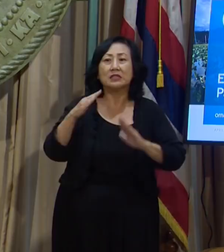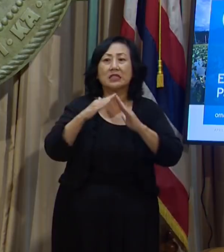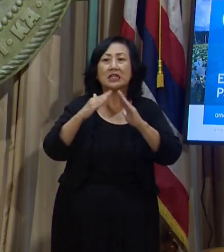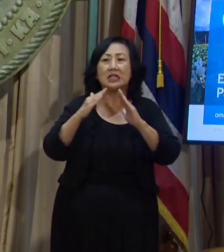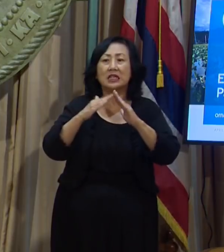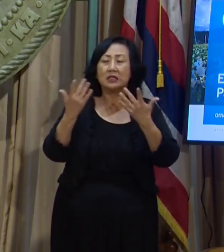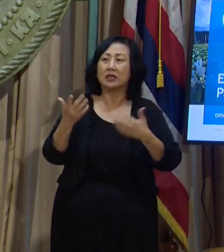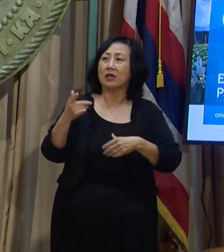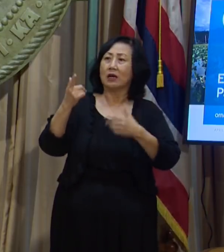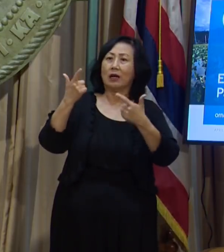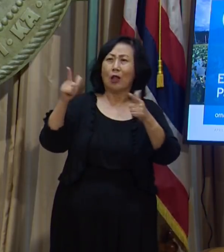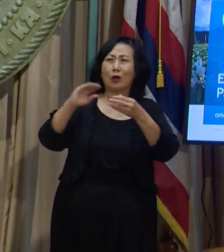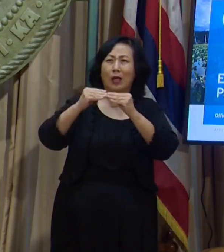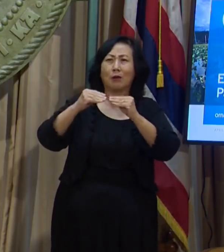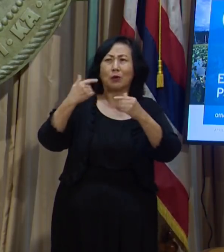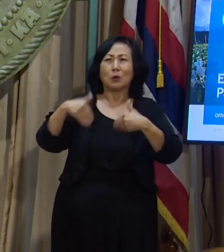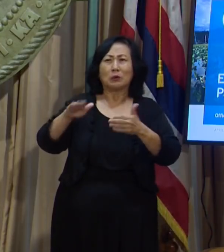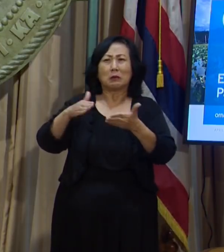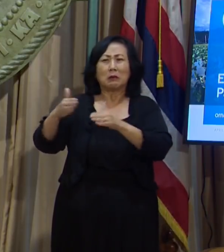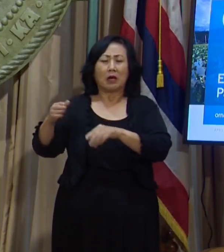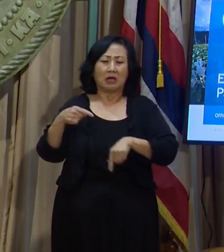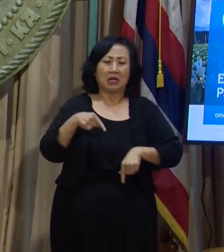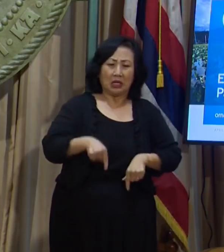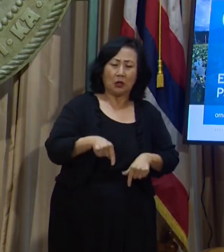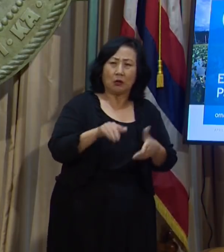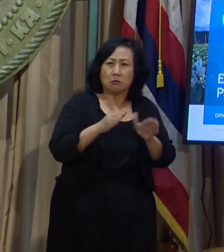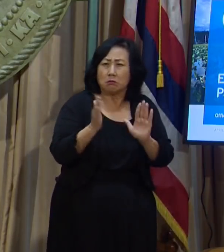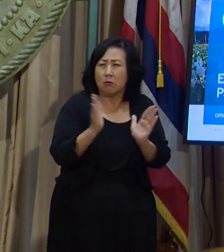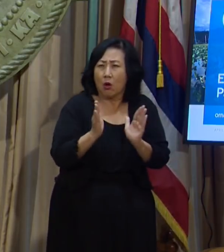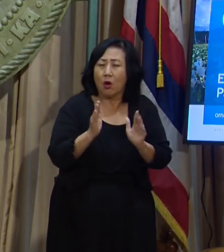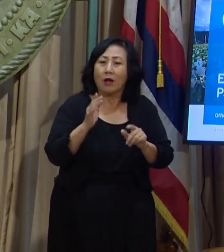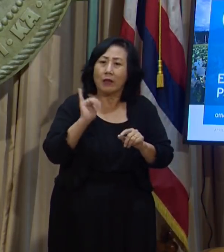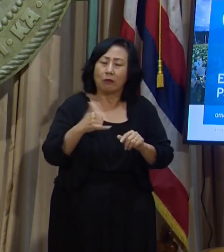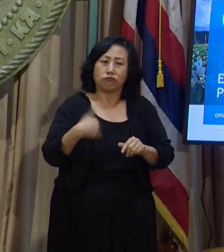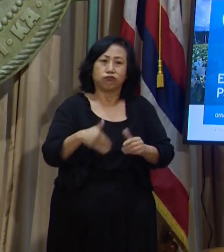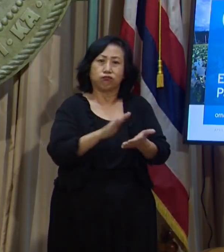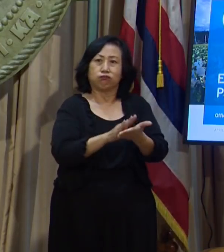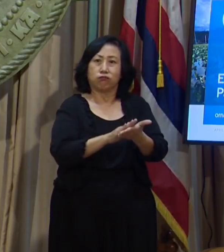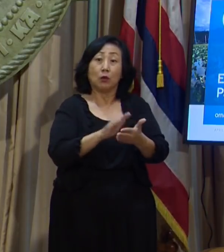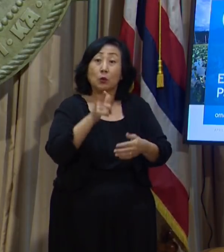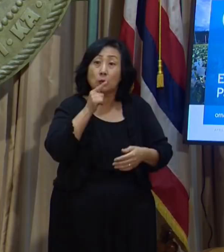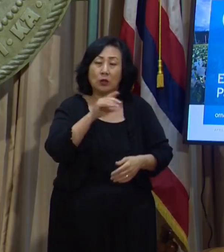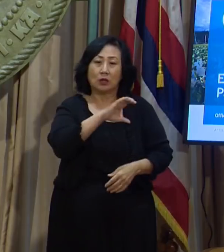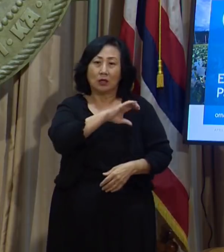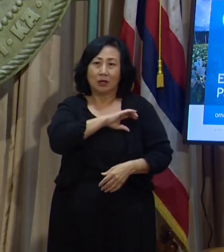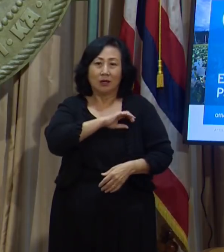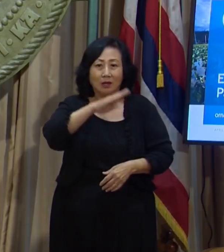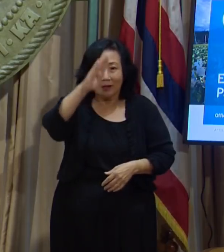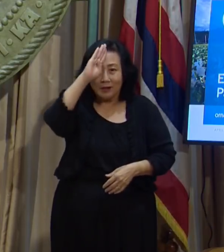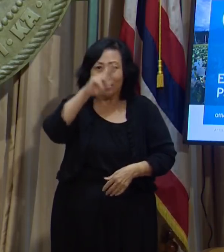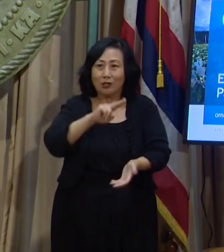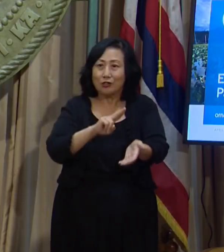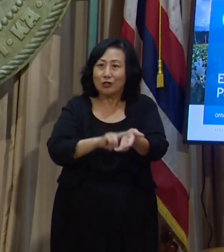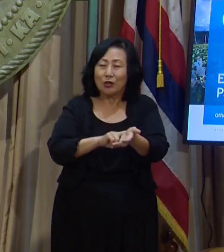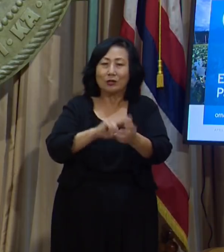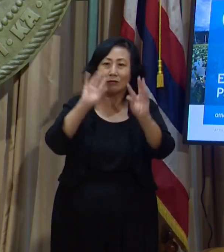ANY STATE THAT HAS A CITY LIKE WE DO, WITH HONOLULU, AND DOES NOT HAVE A LARGE MORTALITY RATE, IS DOING SOMETHING SPECIAL.